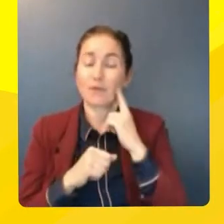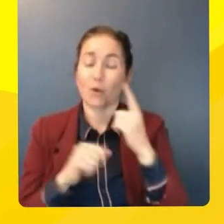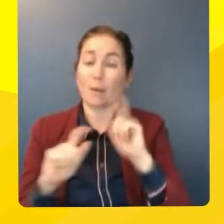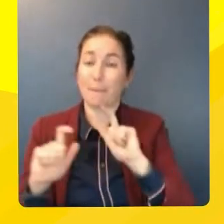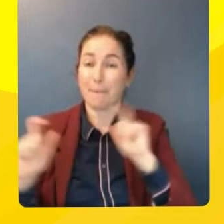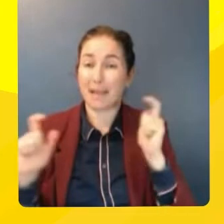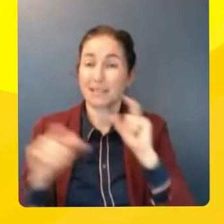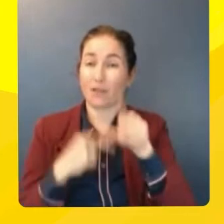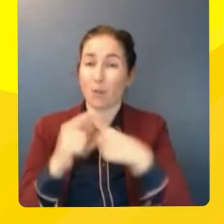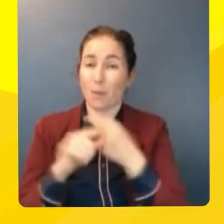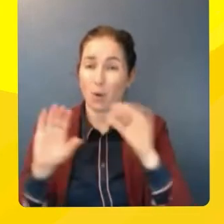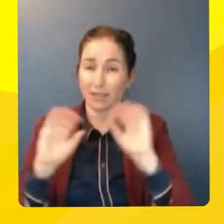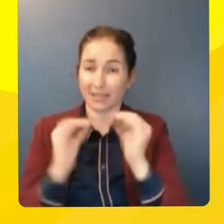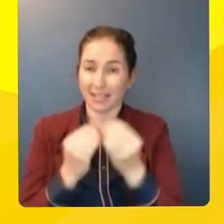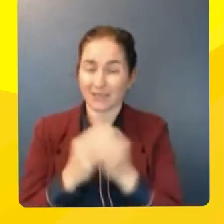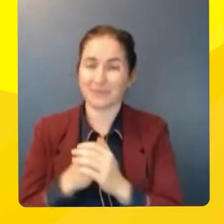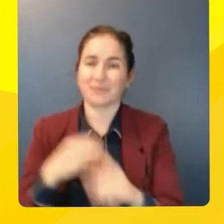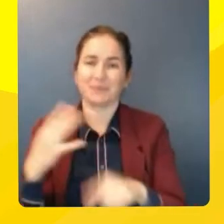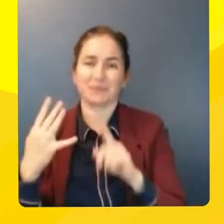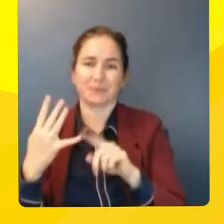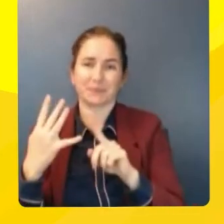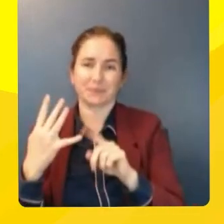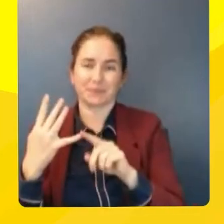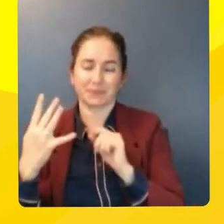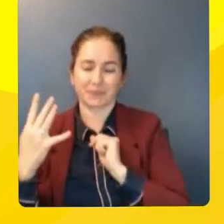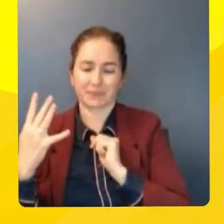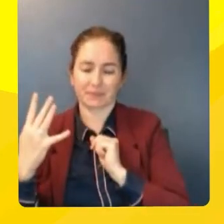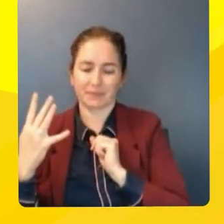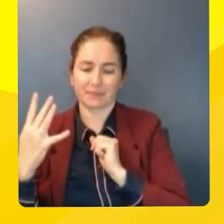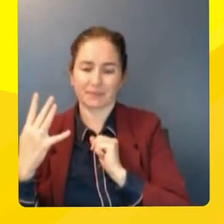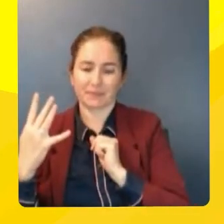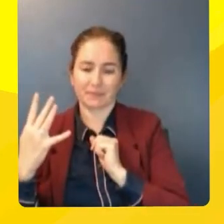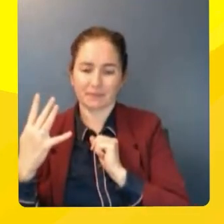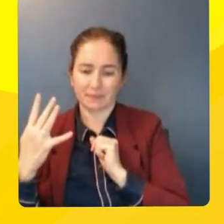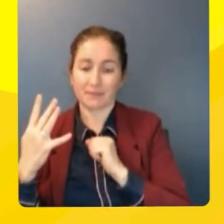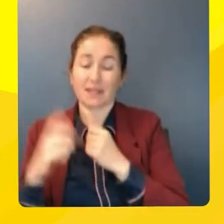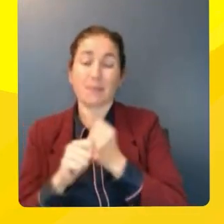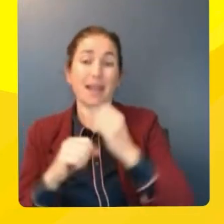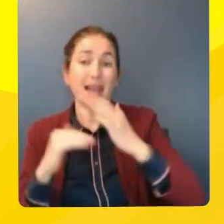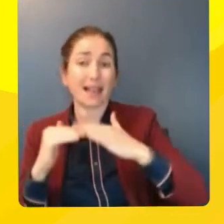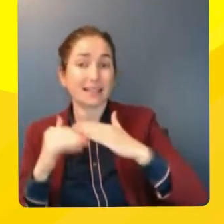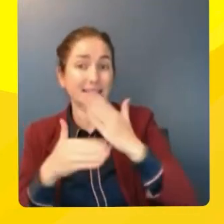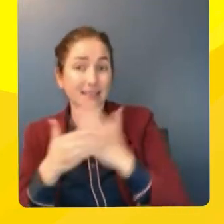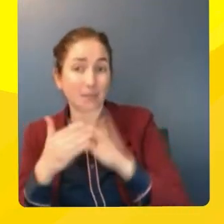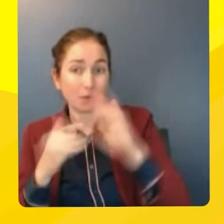And finally, number four, make at least some of your goals public.